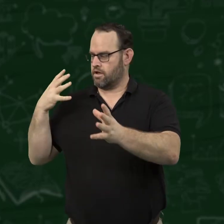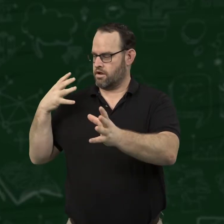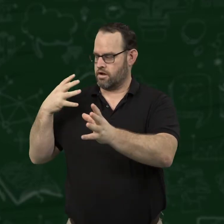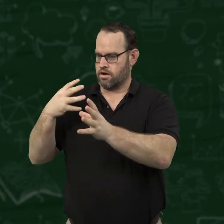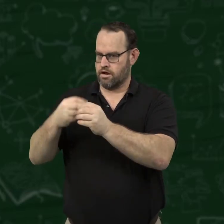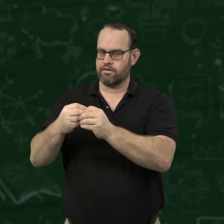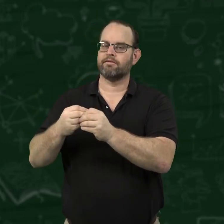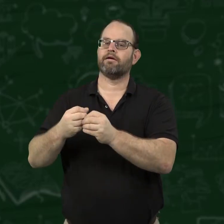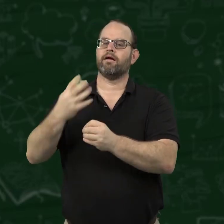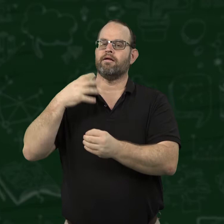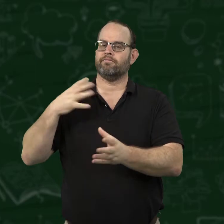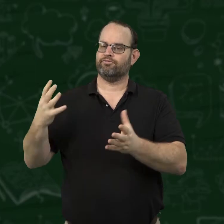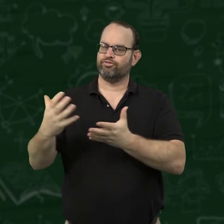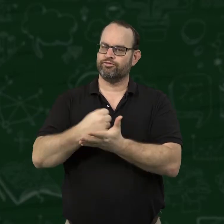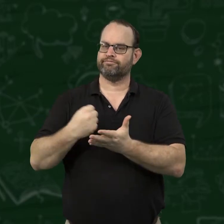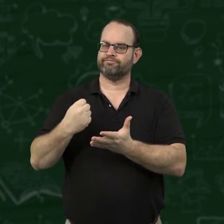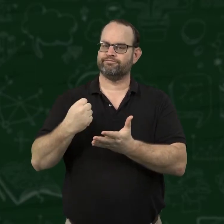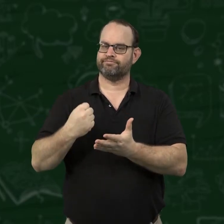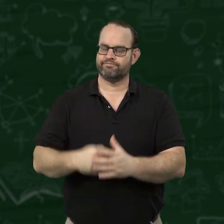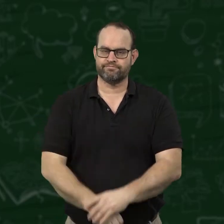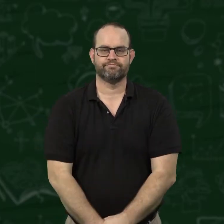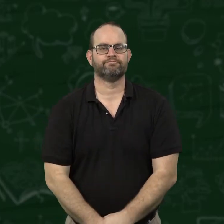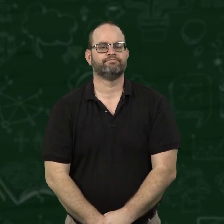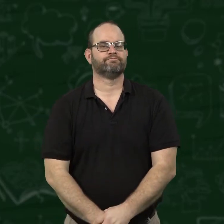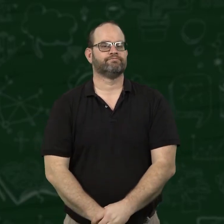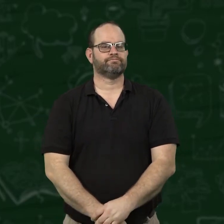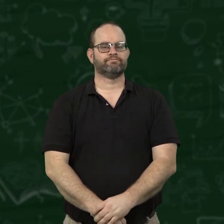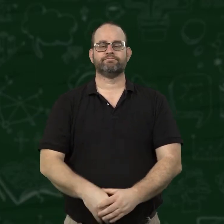Addition is signed as an accumulation, from past to present, to show how much was earned.